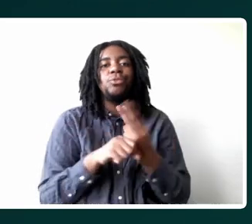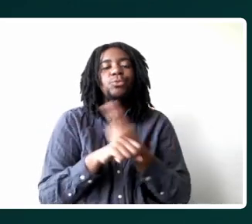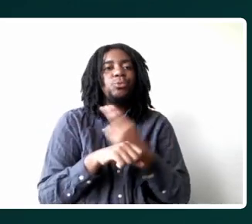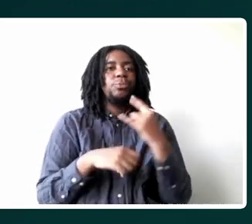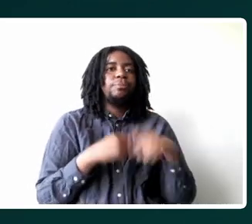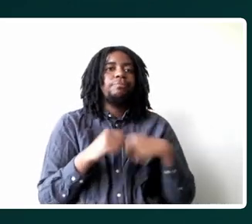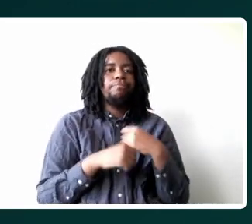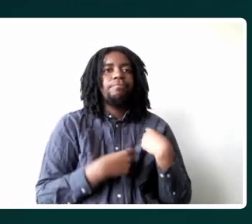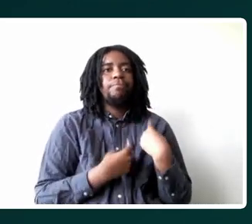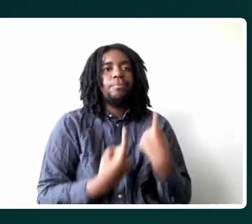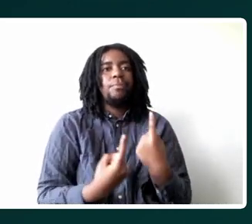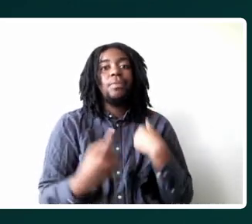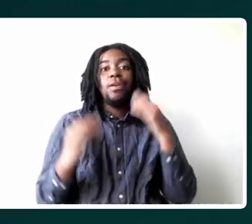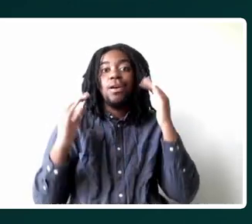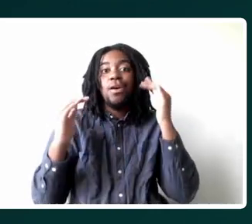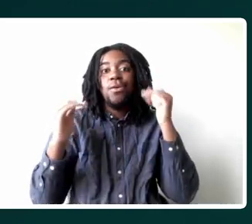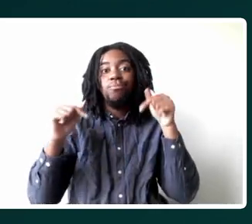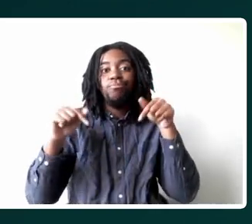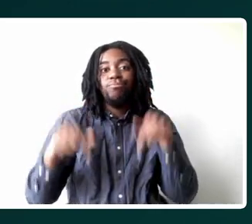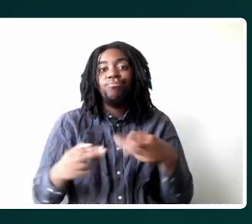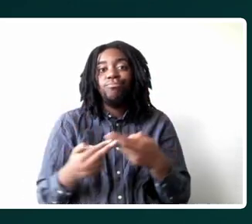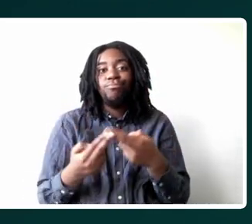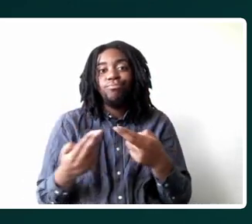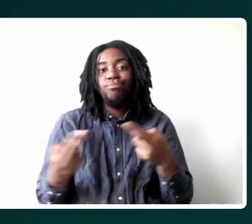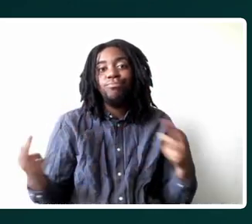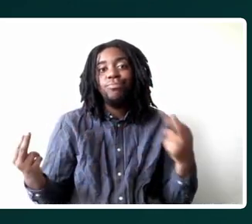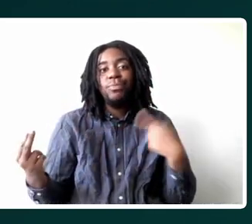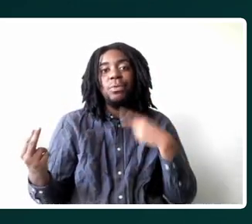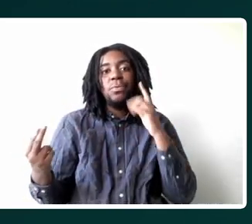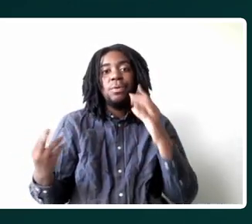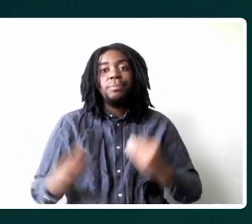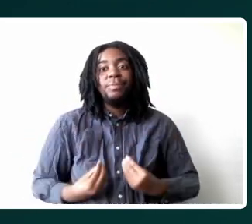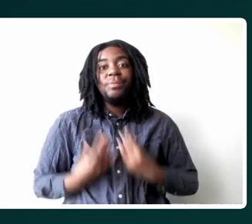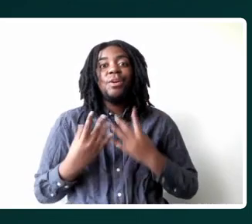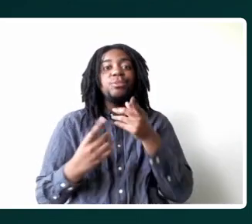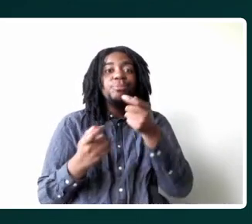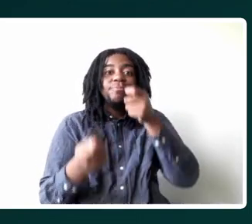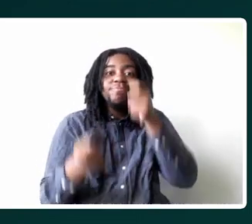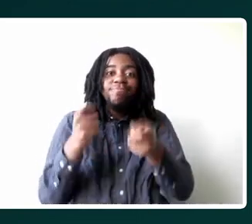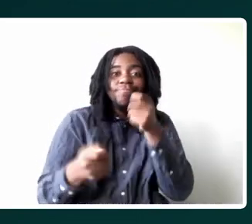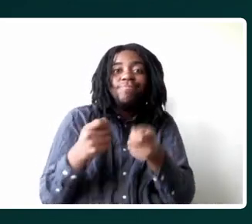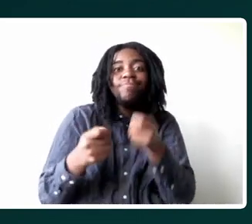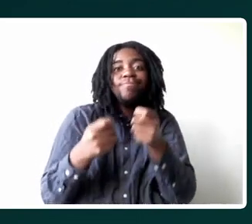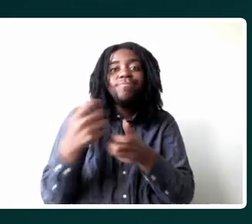the Learning Lab Collections will inspire you to adapt them to fit the needs of your learners.